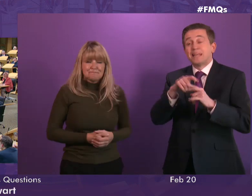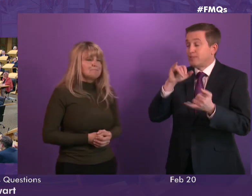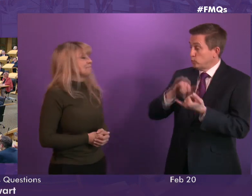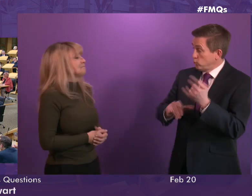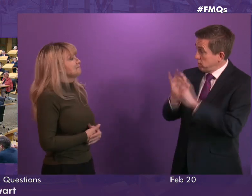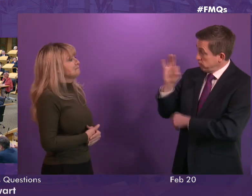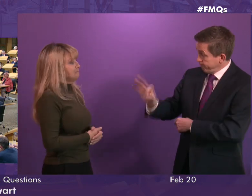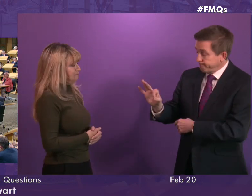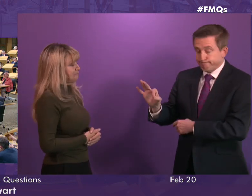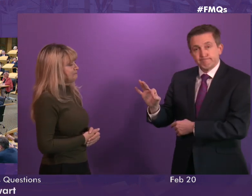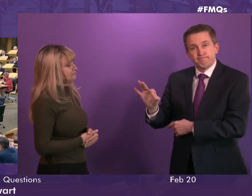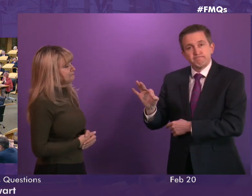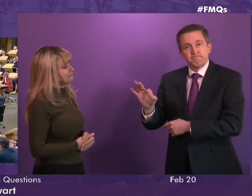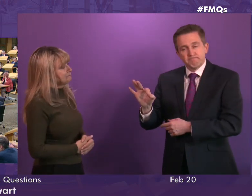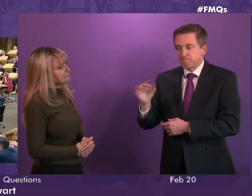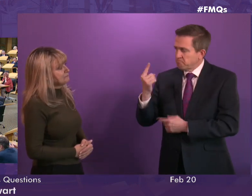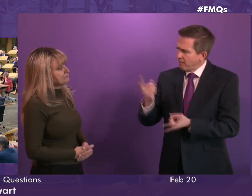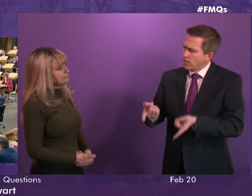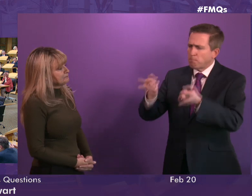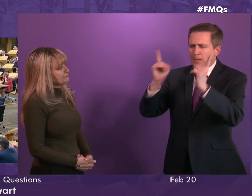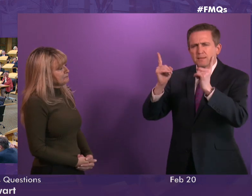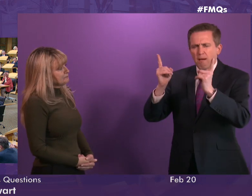David Stewart (Highlands and Islands) (Lab): The First Minister will be well aware that